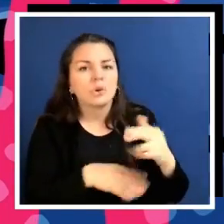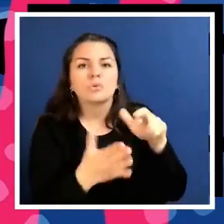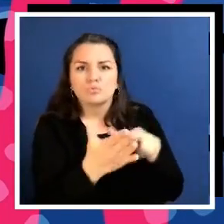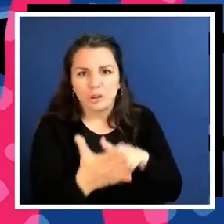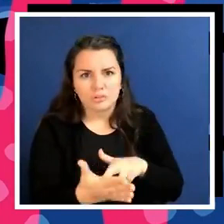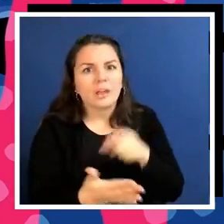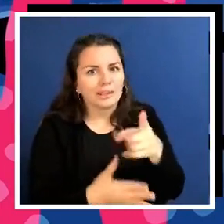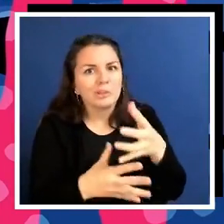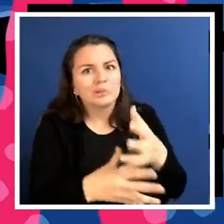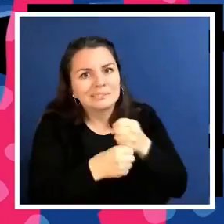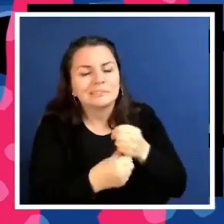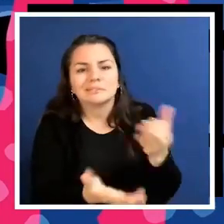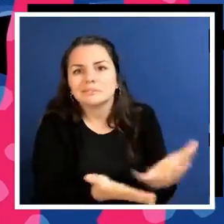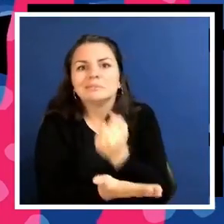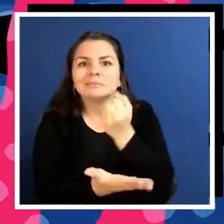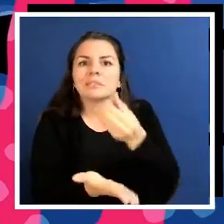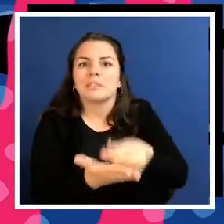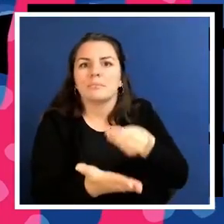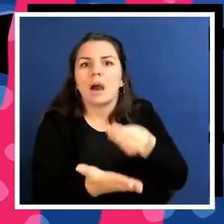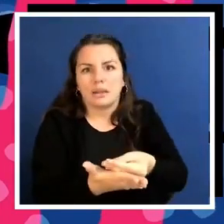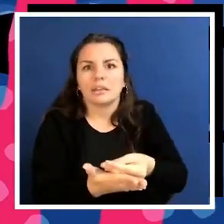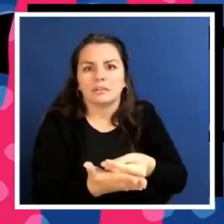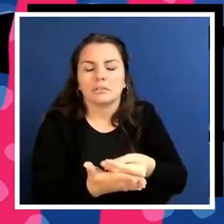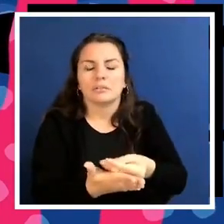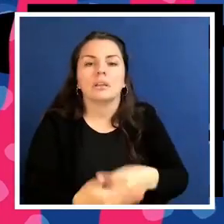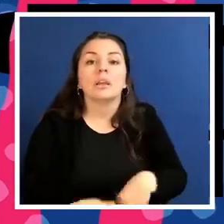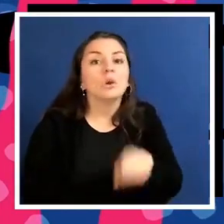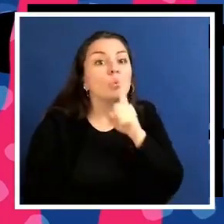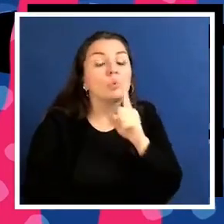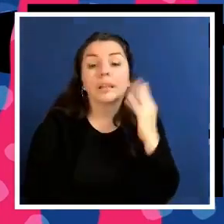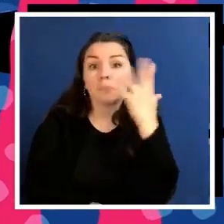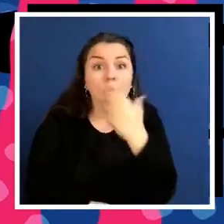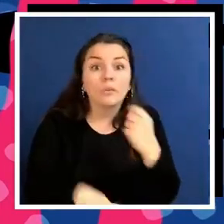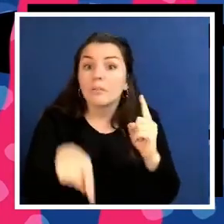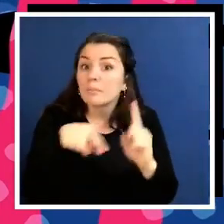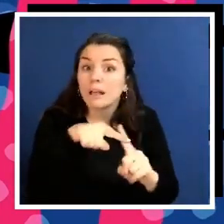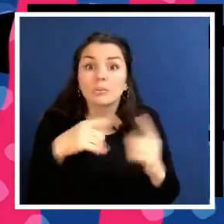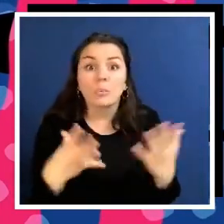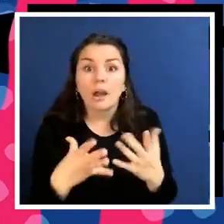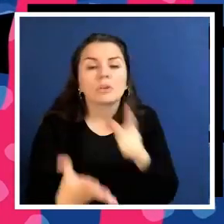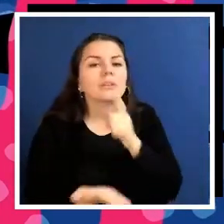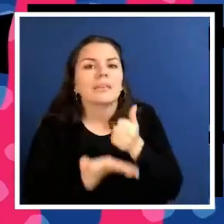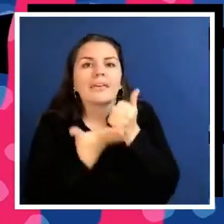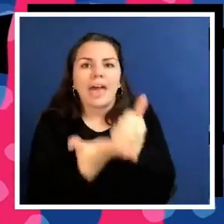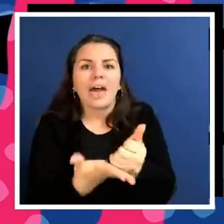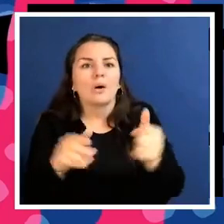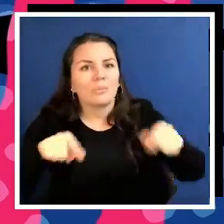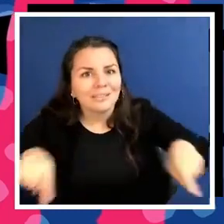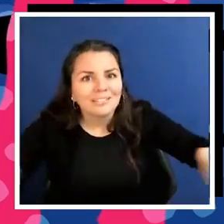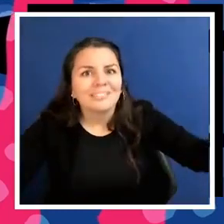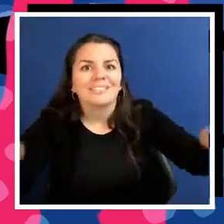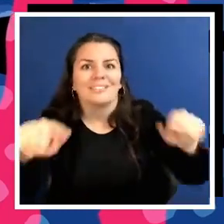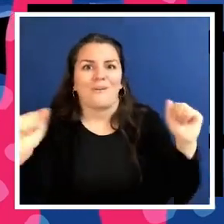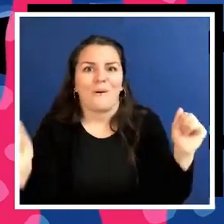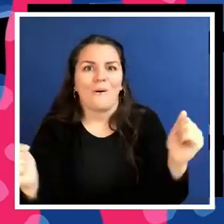COULD A CHILD TAX CREDIT.GOV RIGHT NOW TO MAKE SURE YOU GET THE MONEY THAT IS SET ASIDE FOR